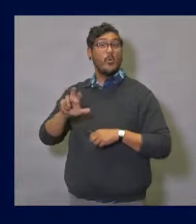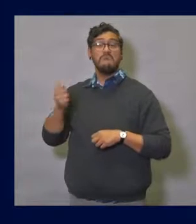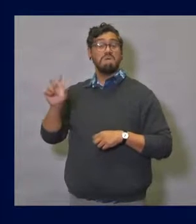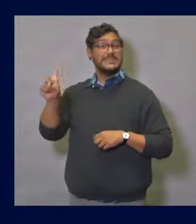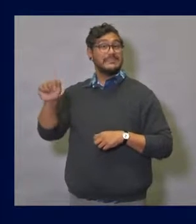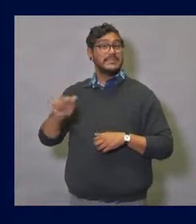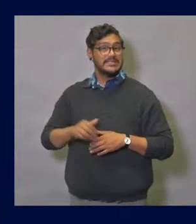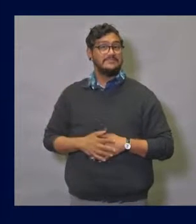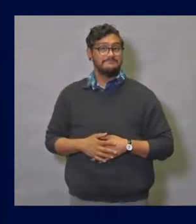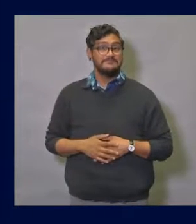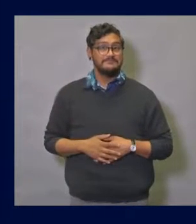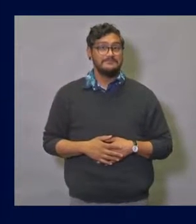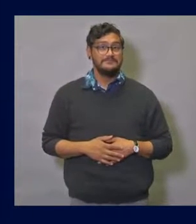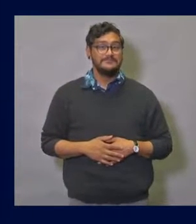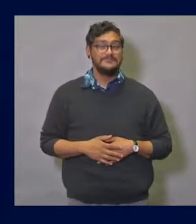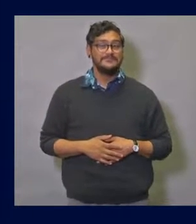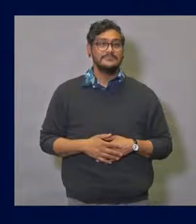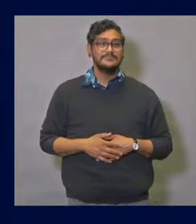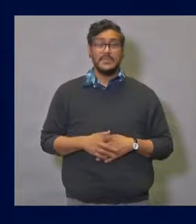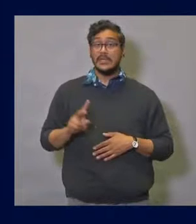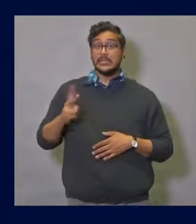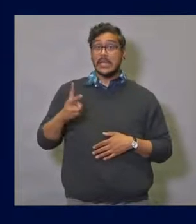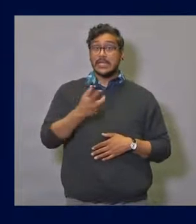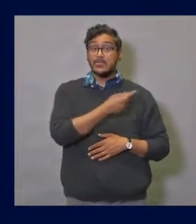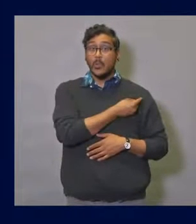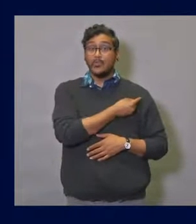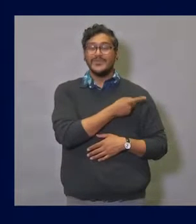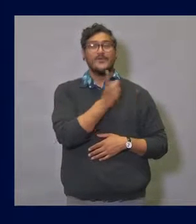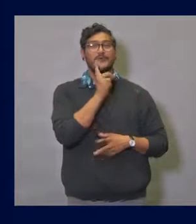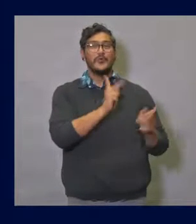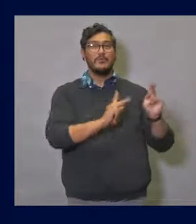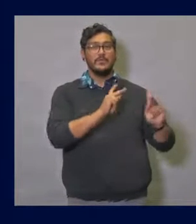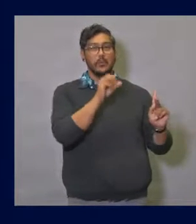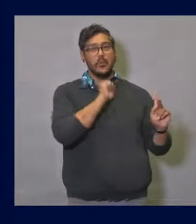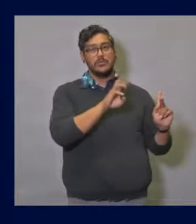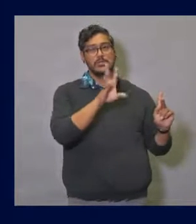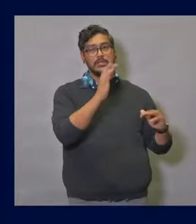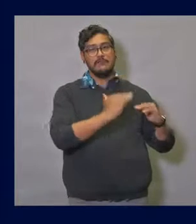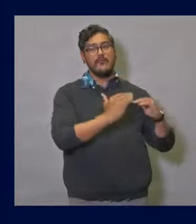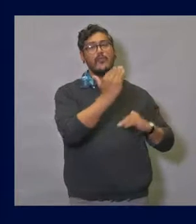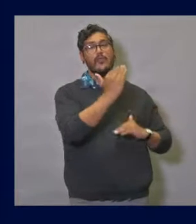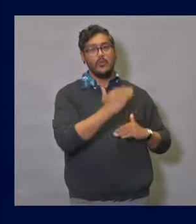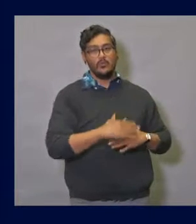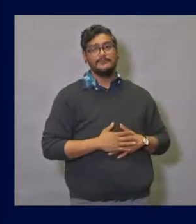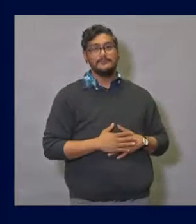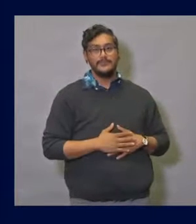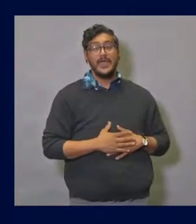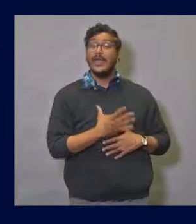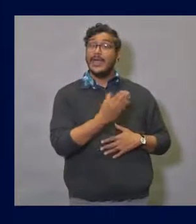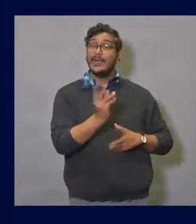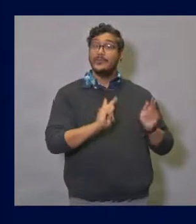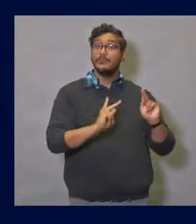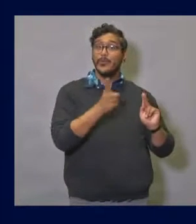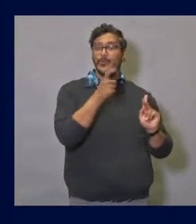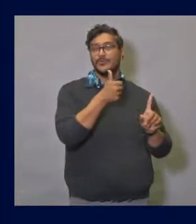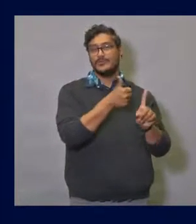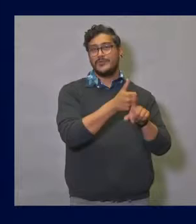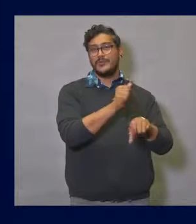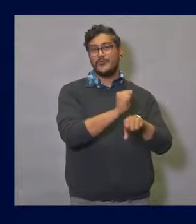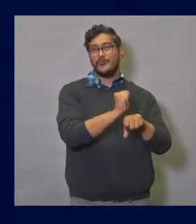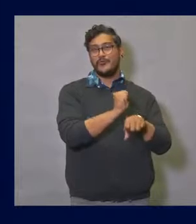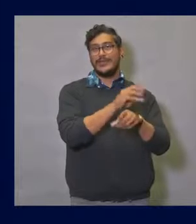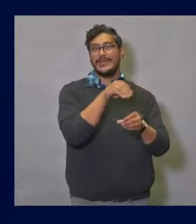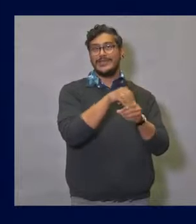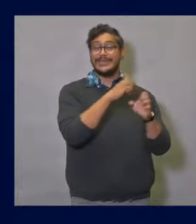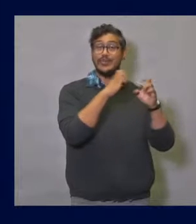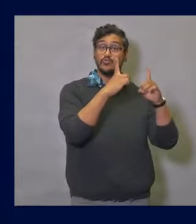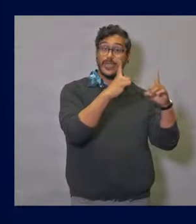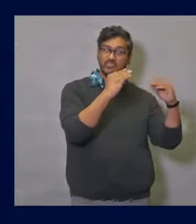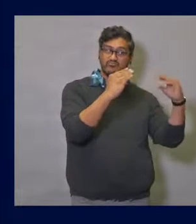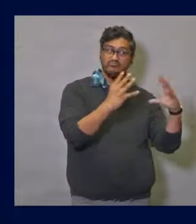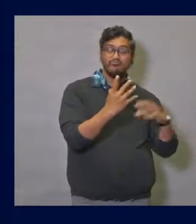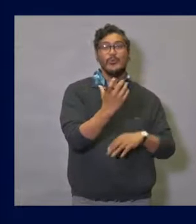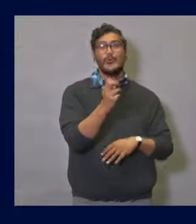DEDICADA AL SECTOR DE EDUCACIÓN